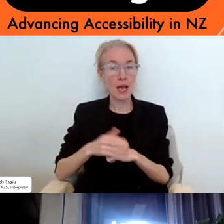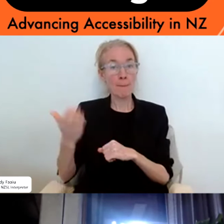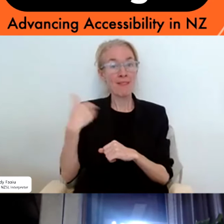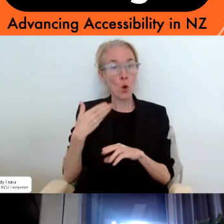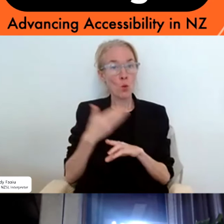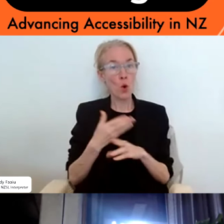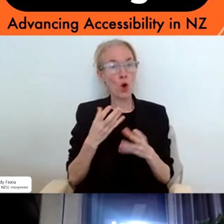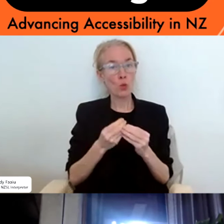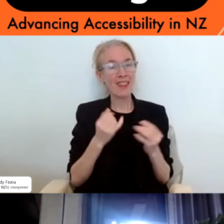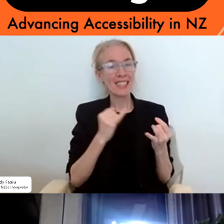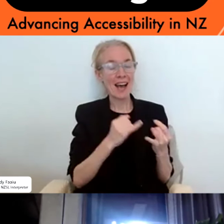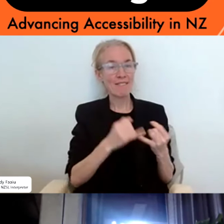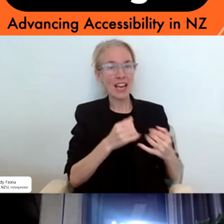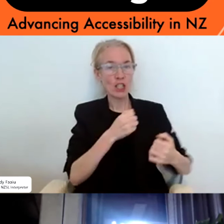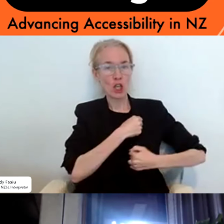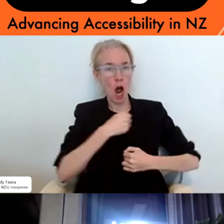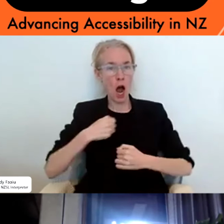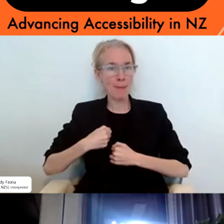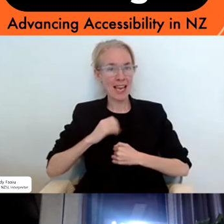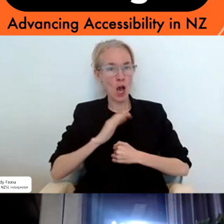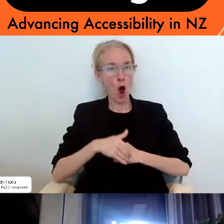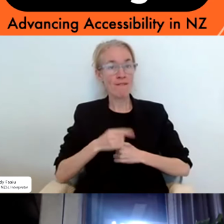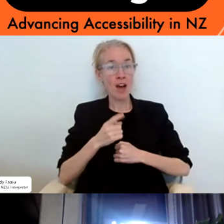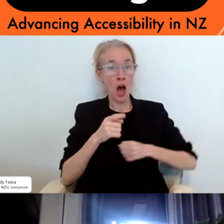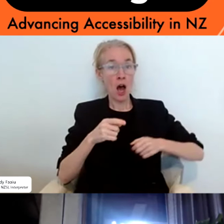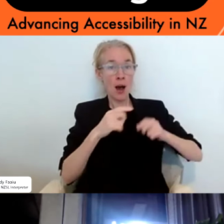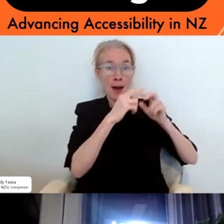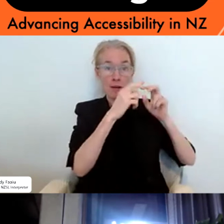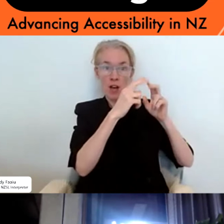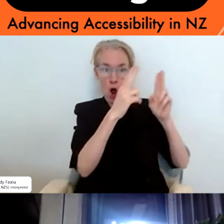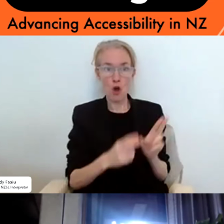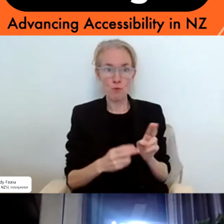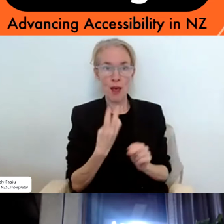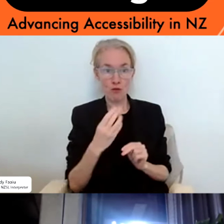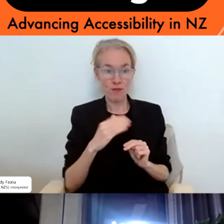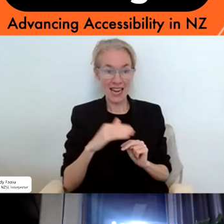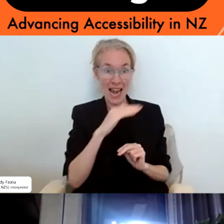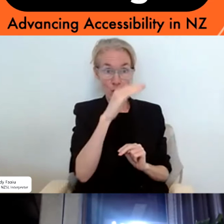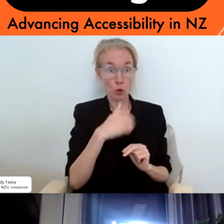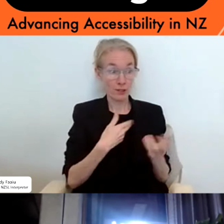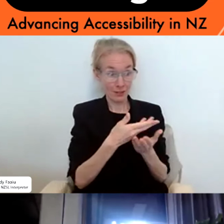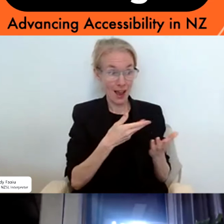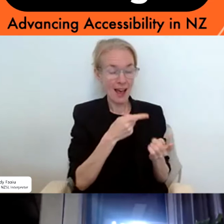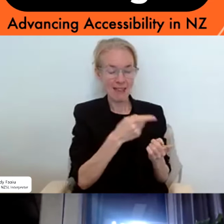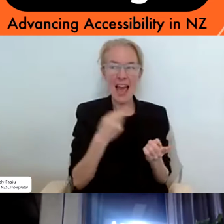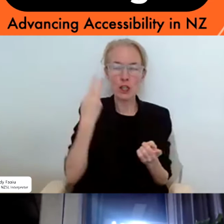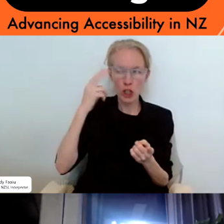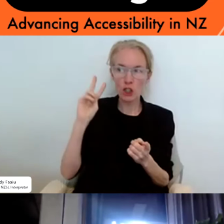walk-up they actually made the decision to actually re-design it and put a lift in. So I think sometimes those conversations just